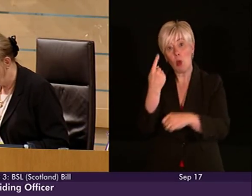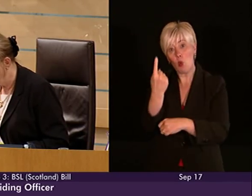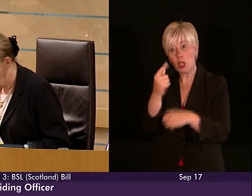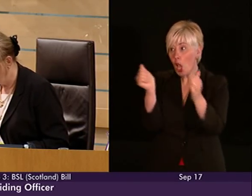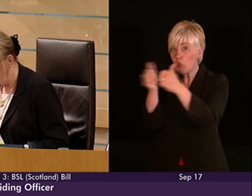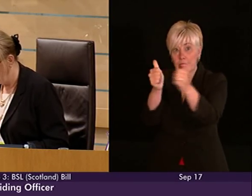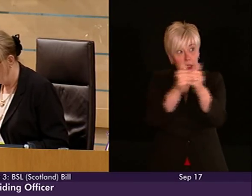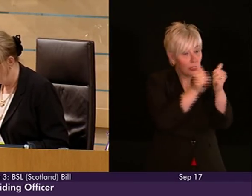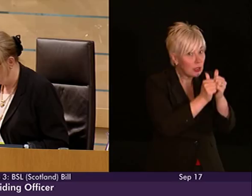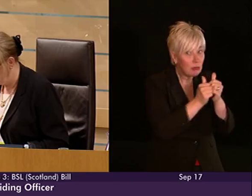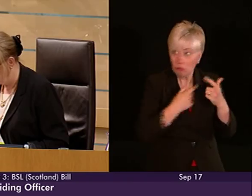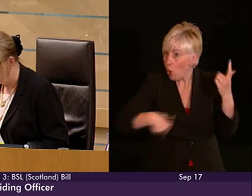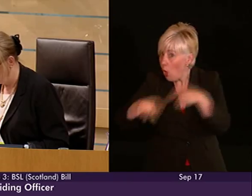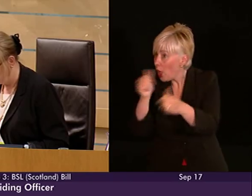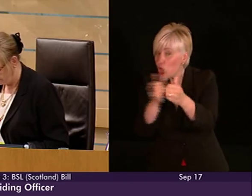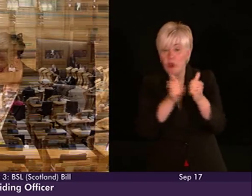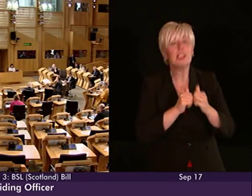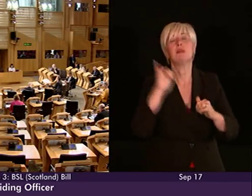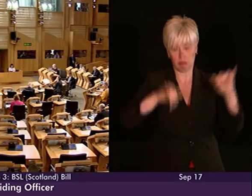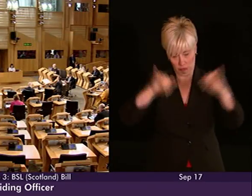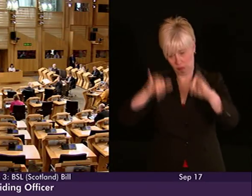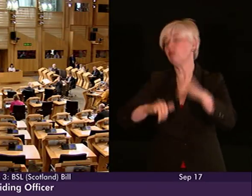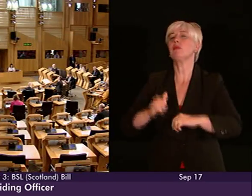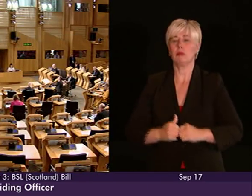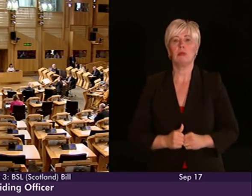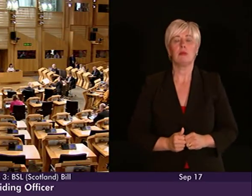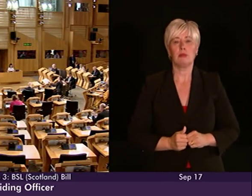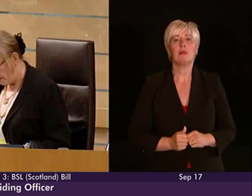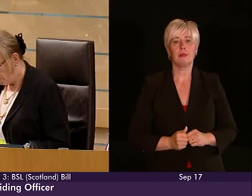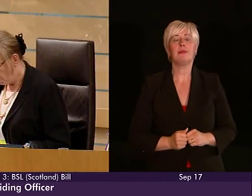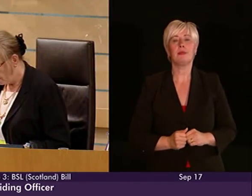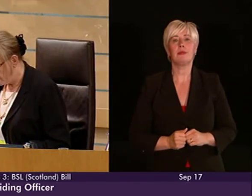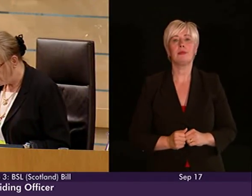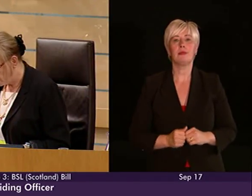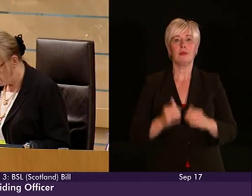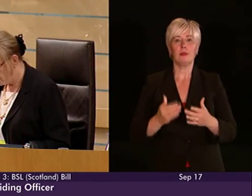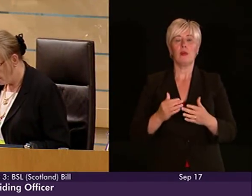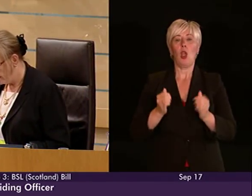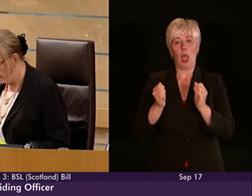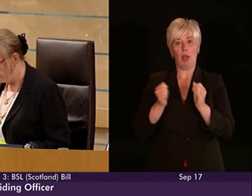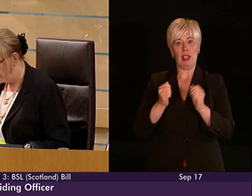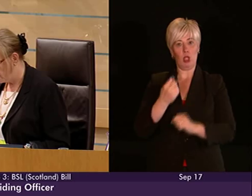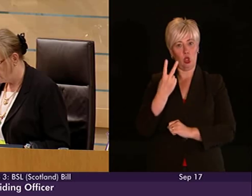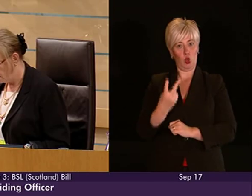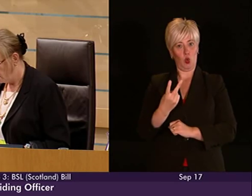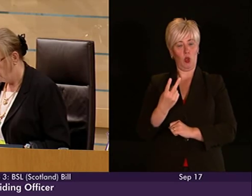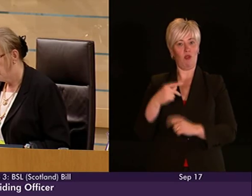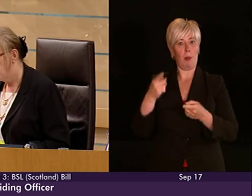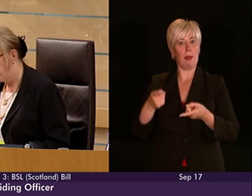all agreed? Members: Yes. The Deputy Presiding Officer: Amendment 1 is agreed to. The Deputy Presiding Officer: I call amendment 2, in the name of the minister, which has